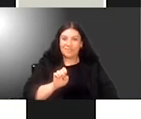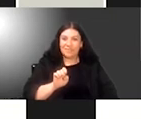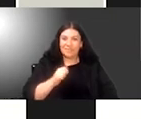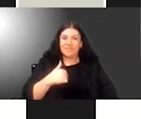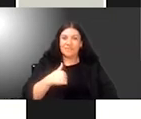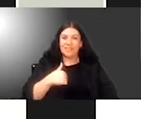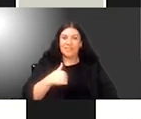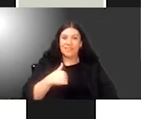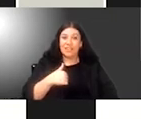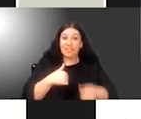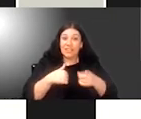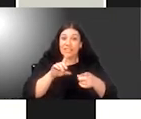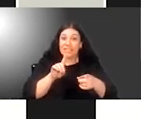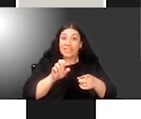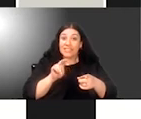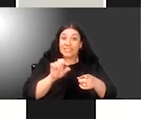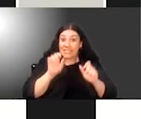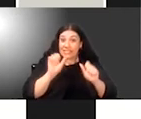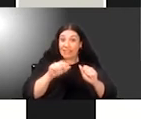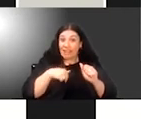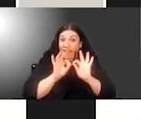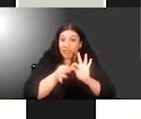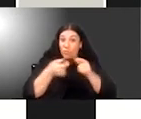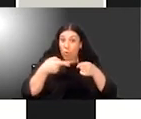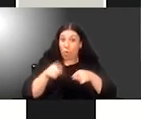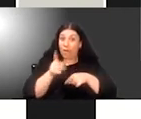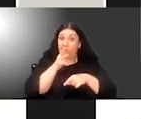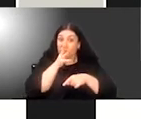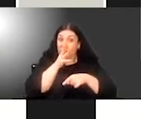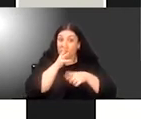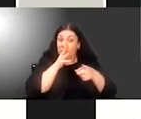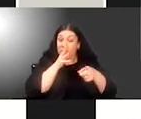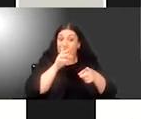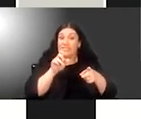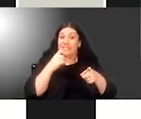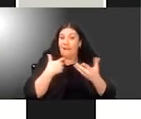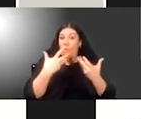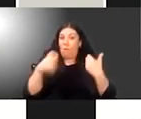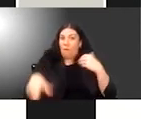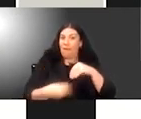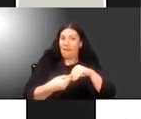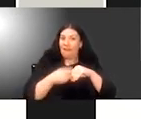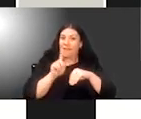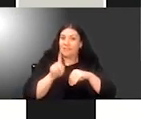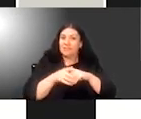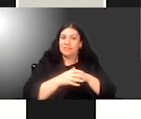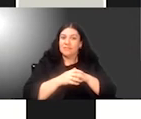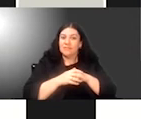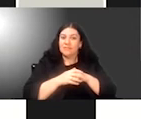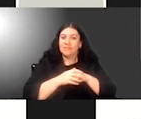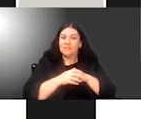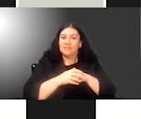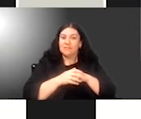Going to camp helped me develop my identity.